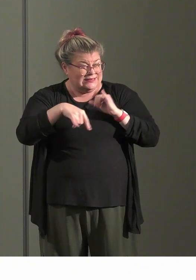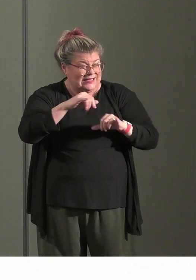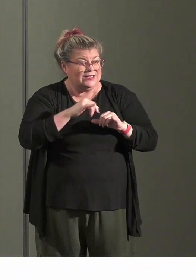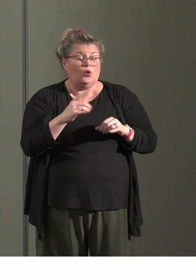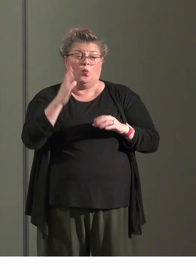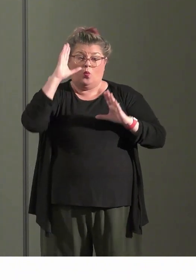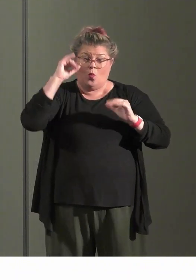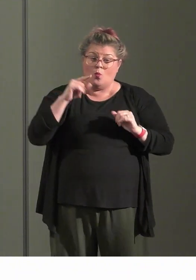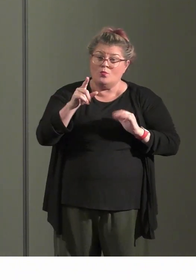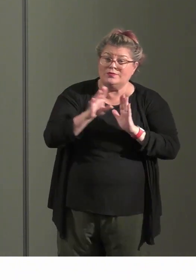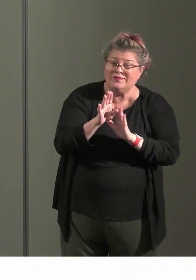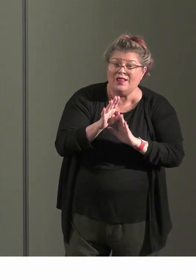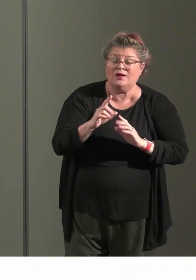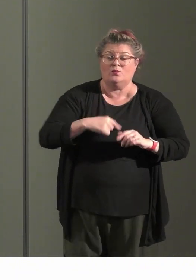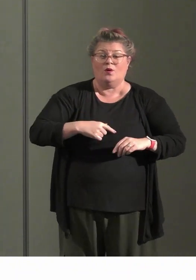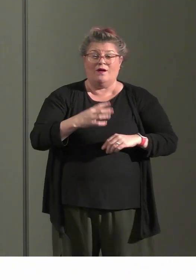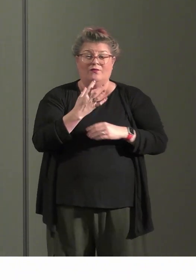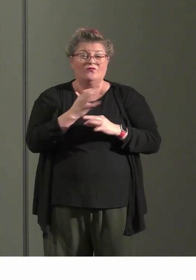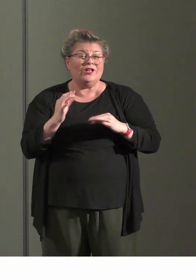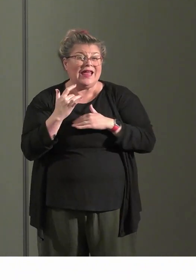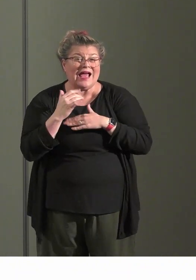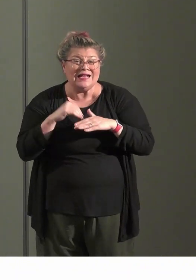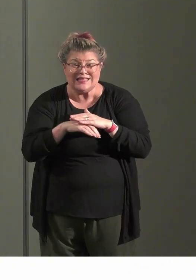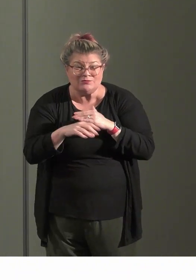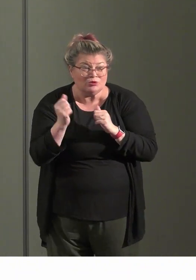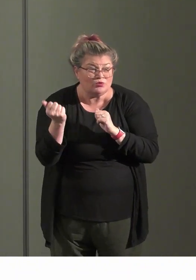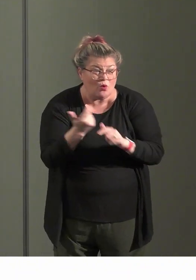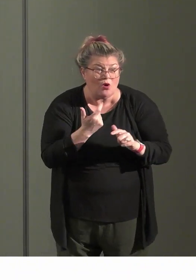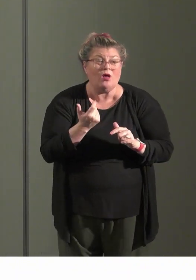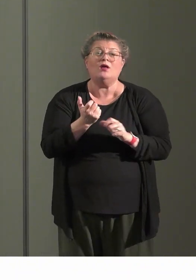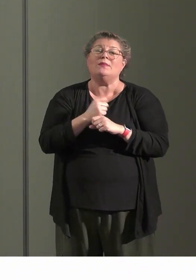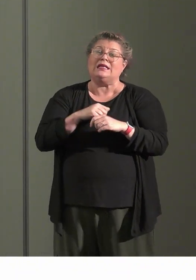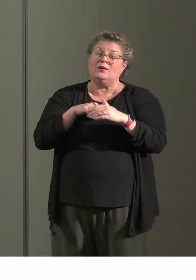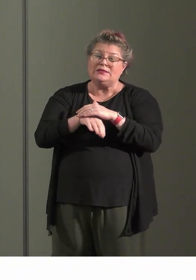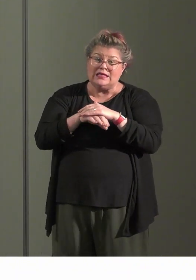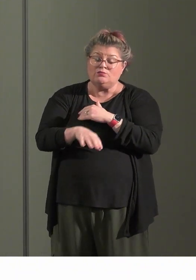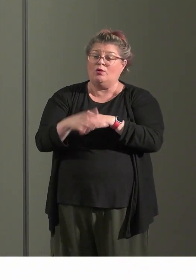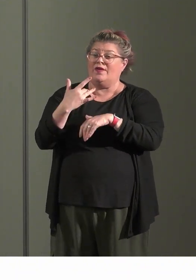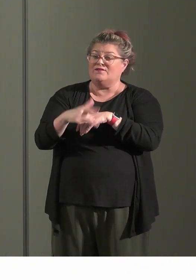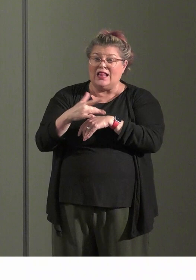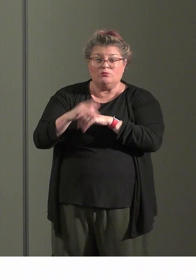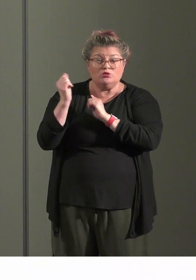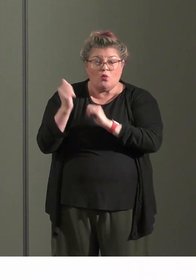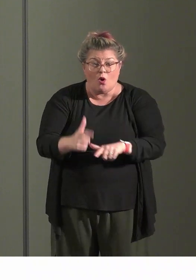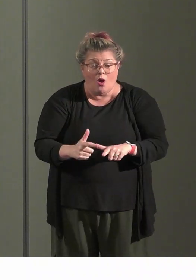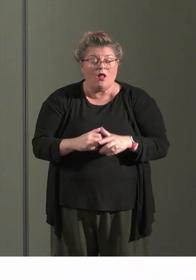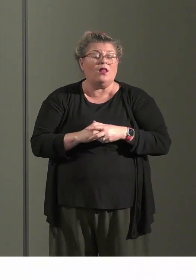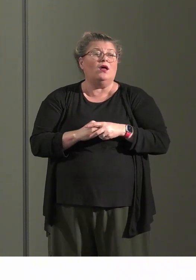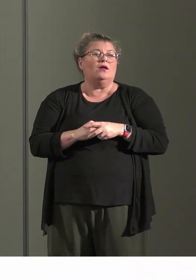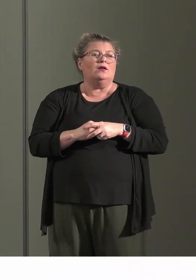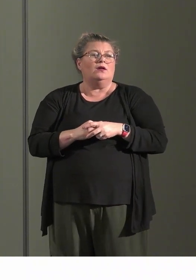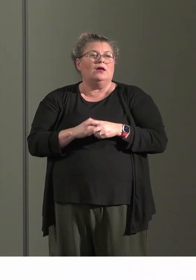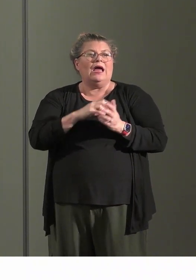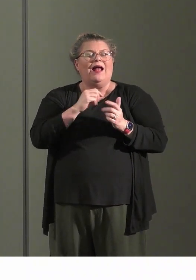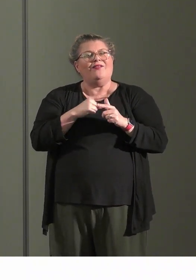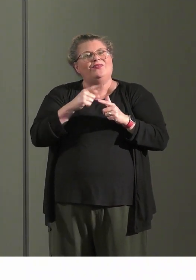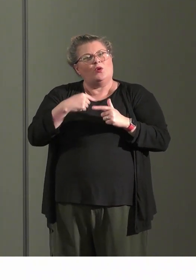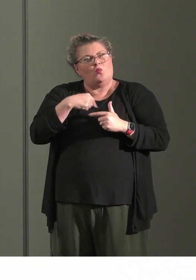freely accessible and accessibility in terms of accessibility. And we want to share it with